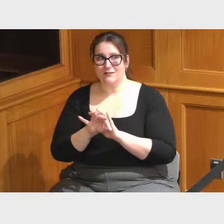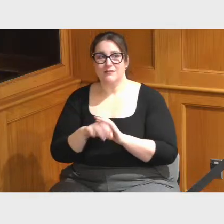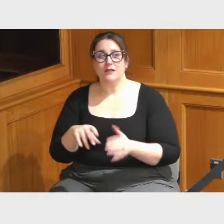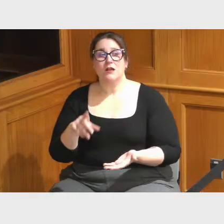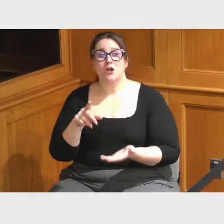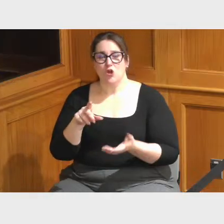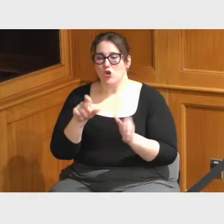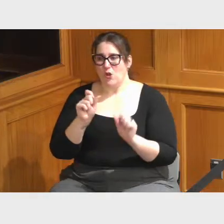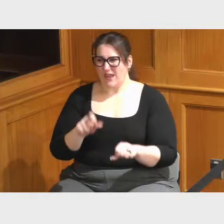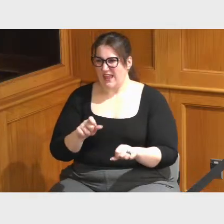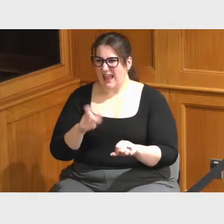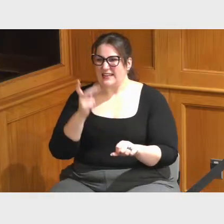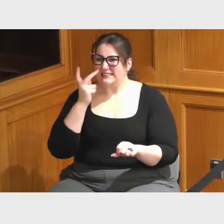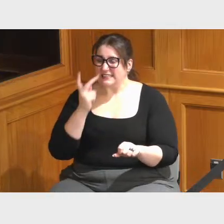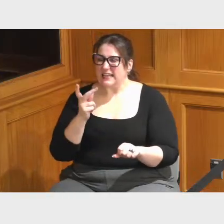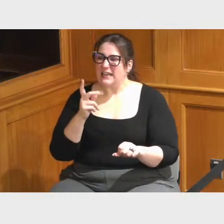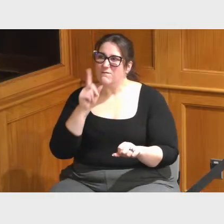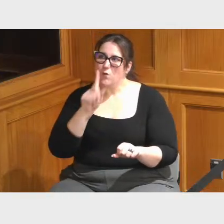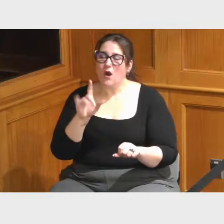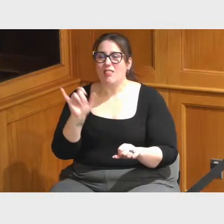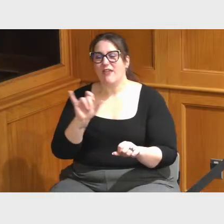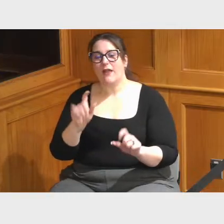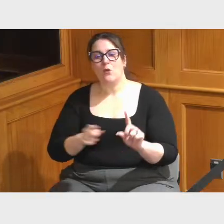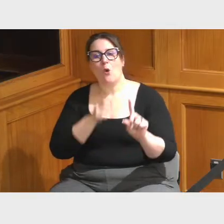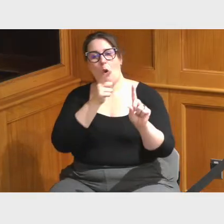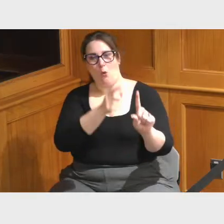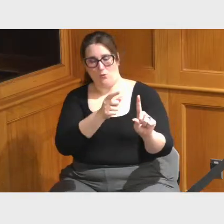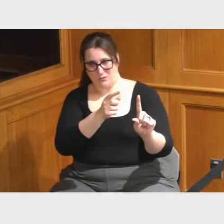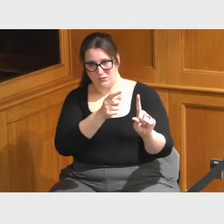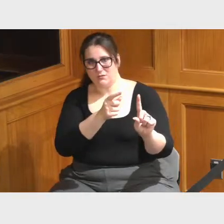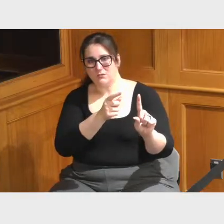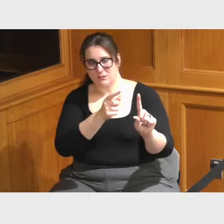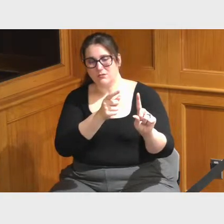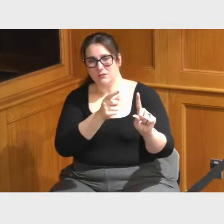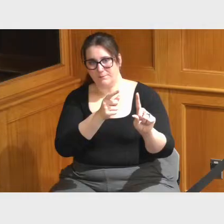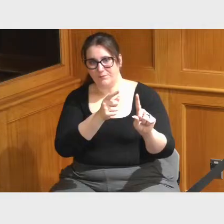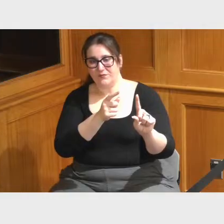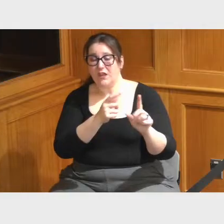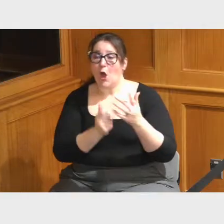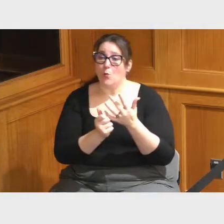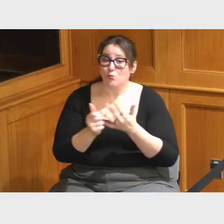read as goals for this study are on advancing place, setting priorities, and clarifying the